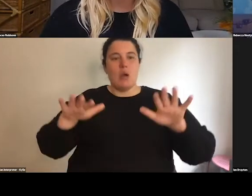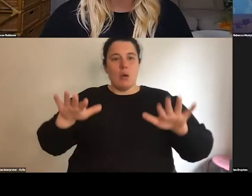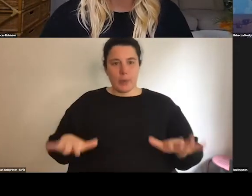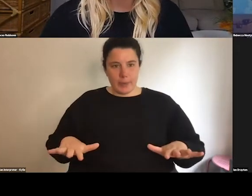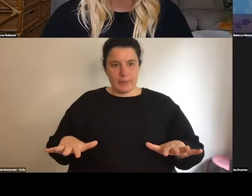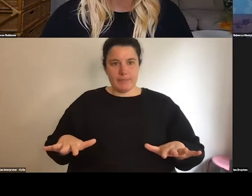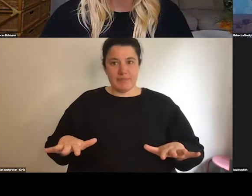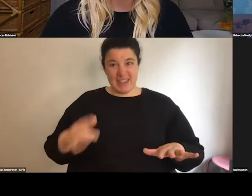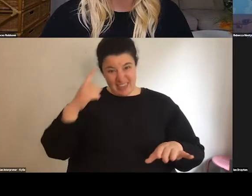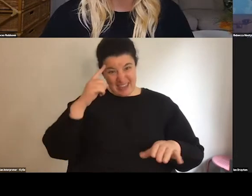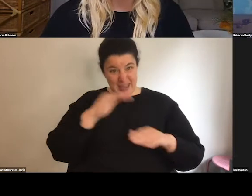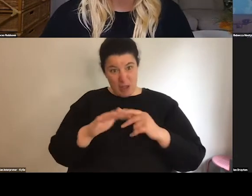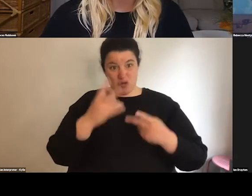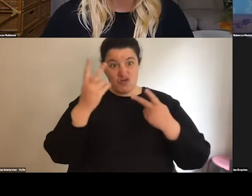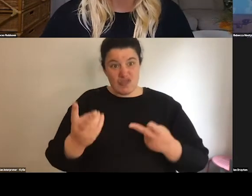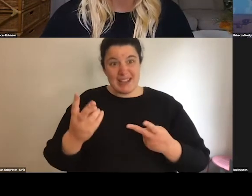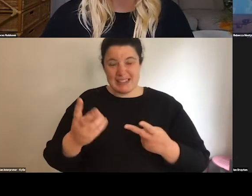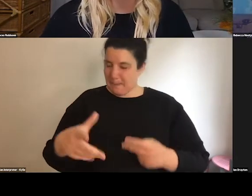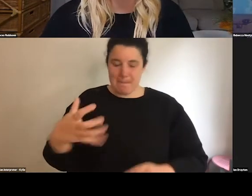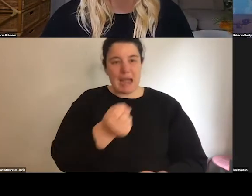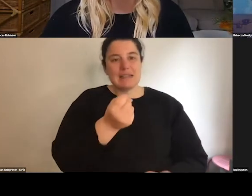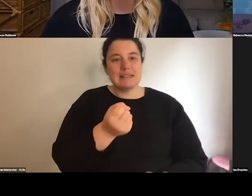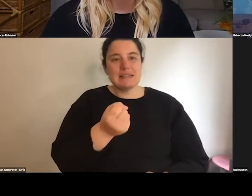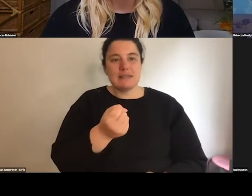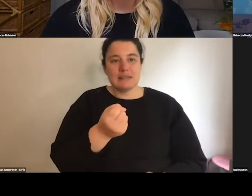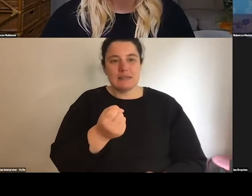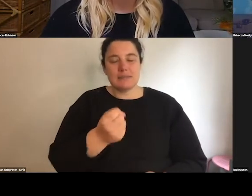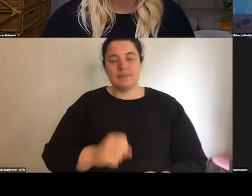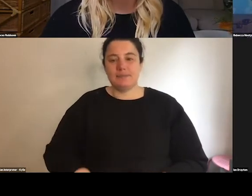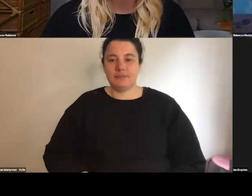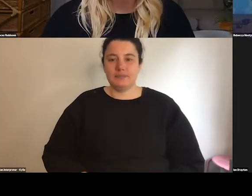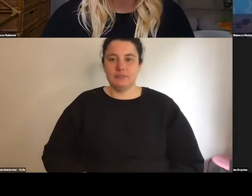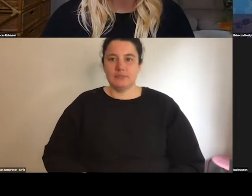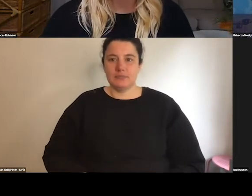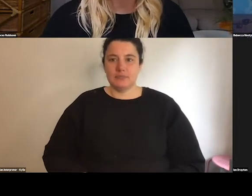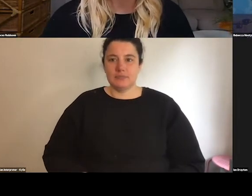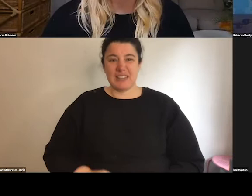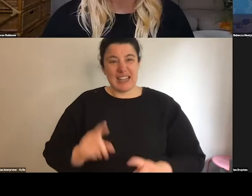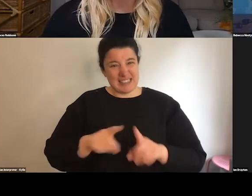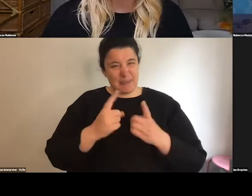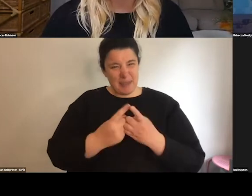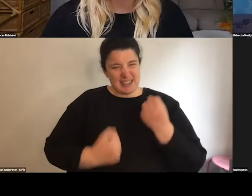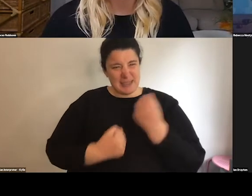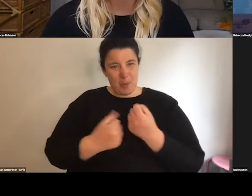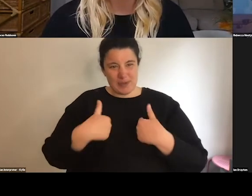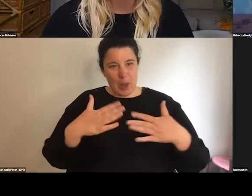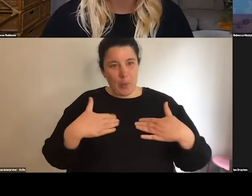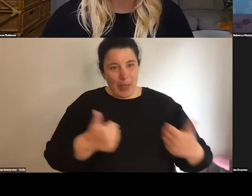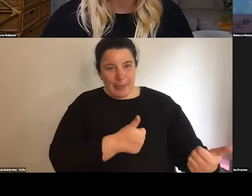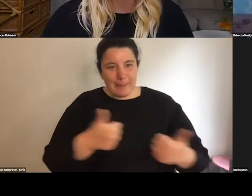as inherent and necessary and something that supports our wellbeing and builds our resilience.